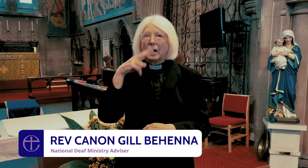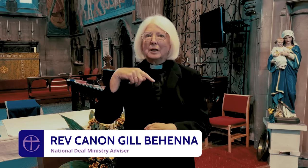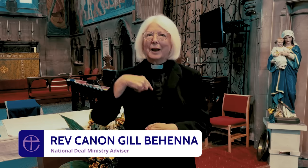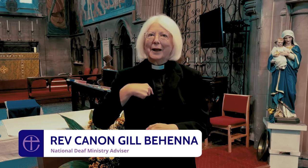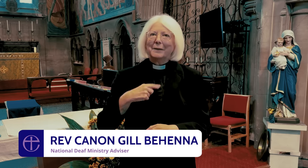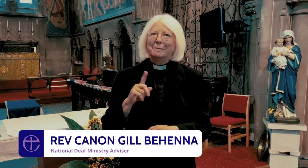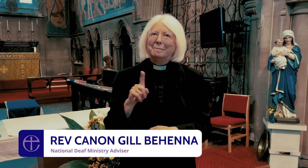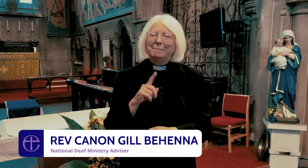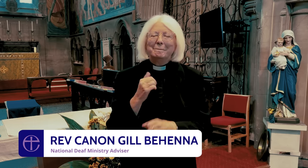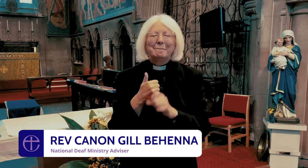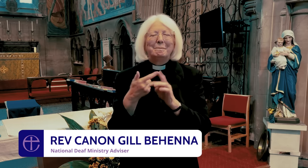My name is Gill Behenna